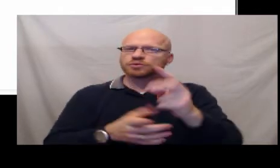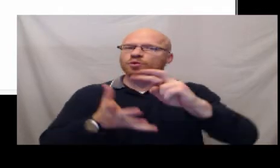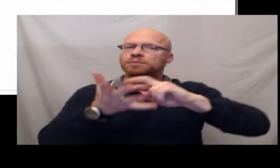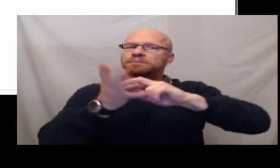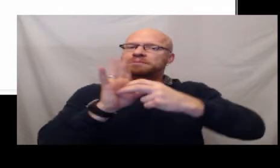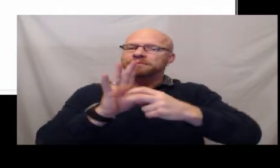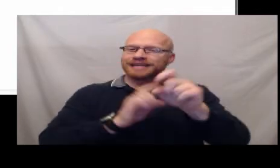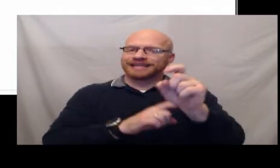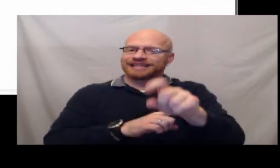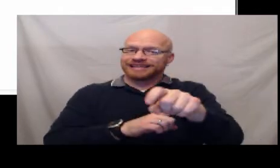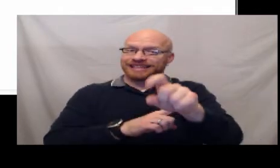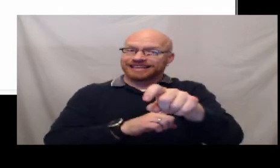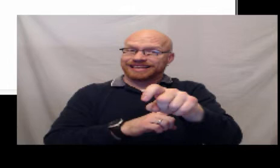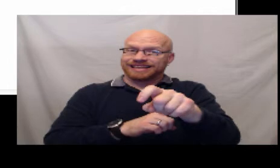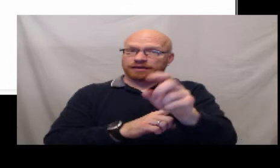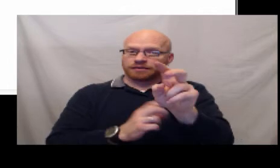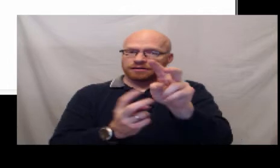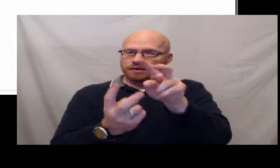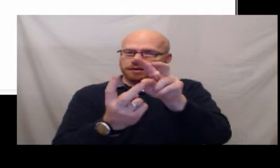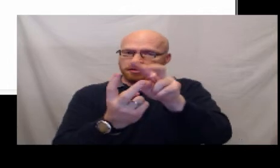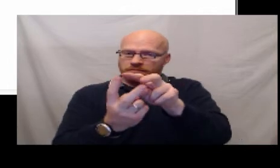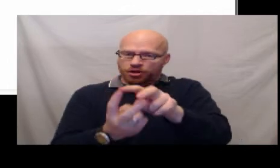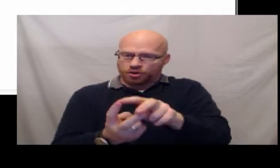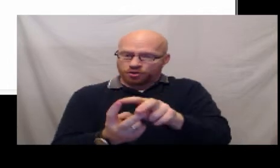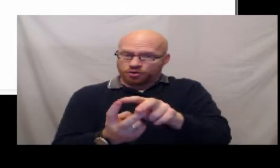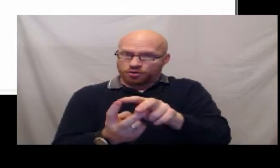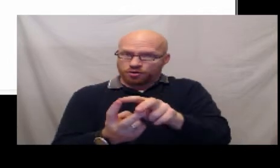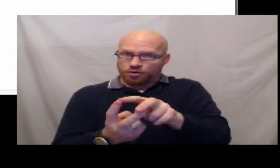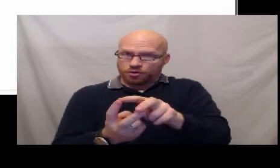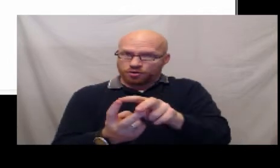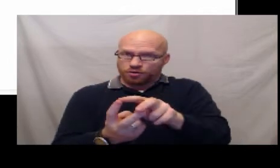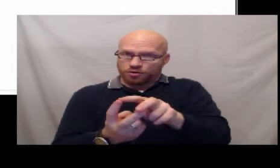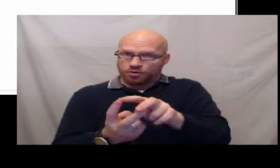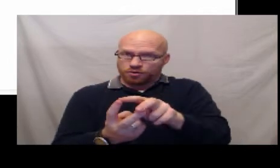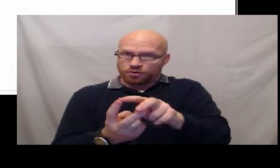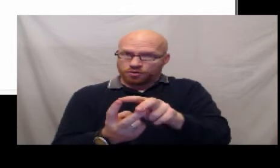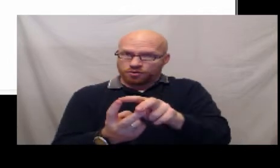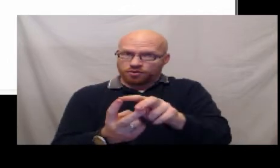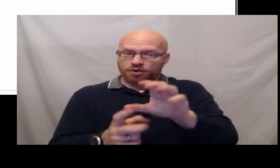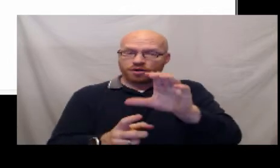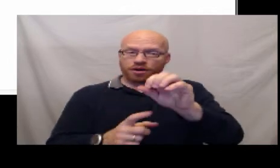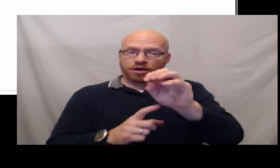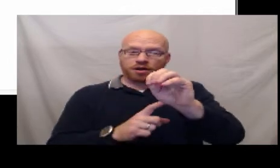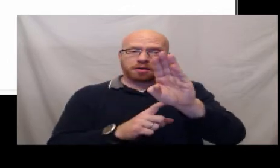so we need our two factors of negative six, the pairs -